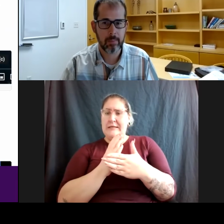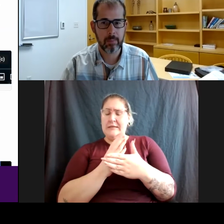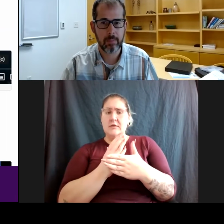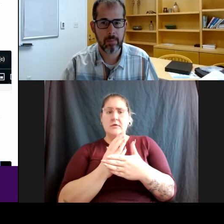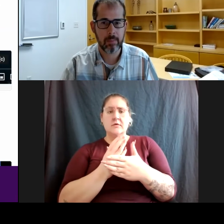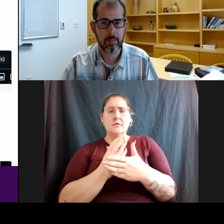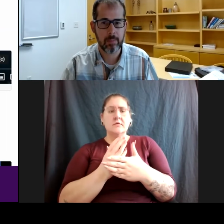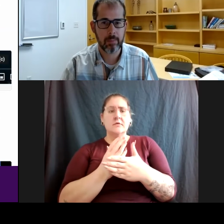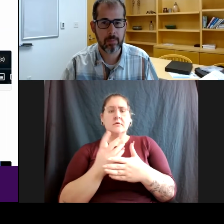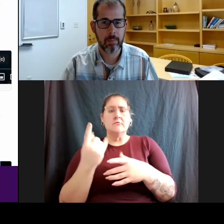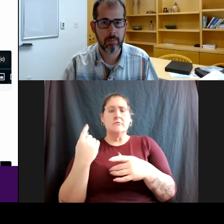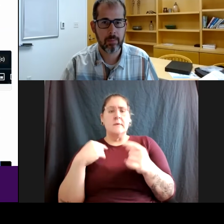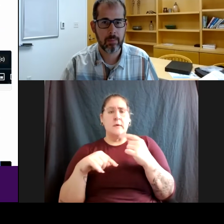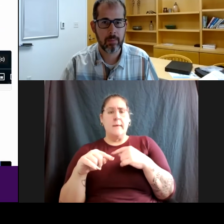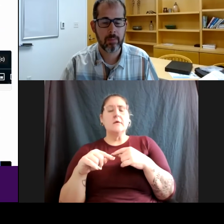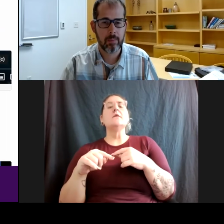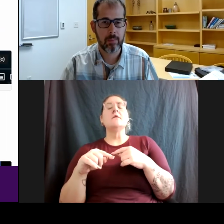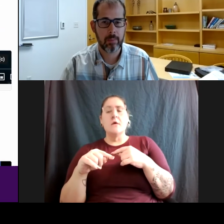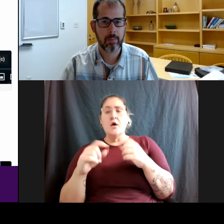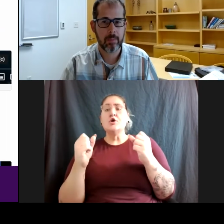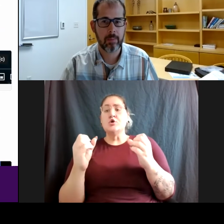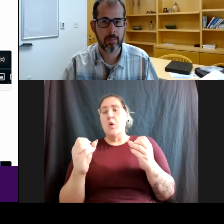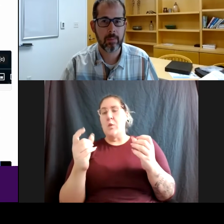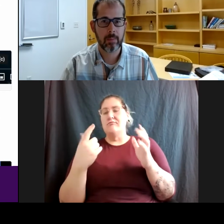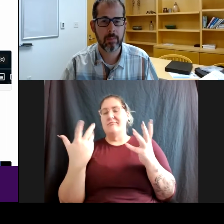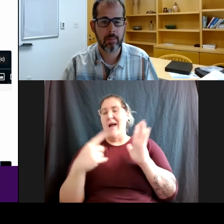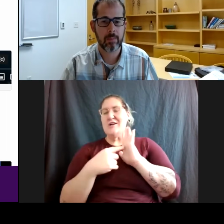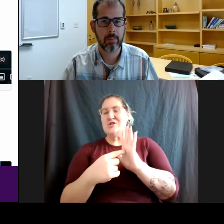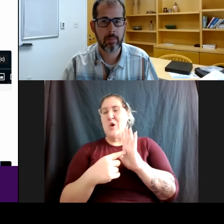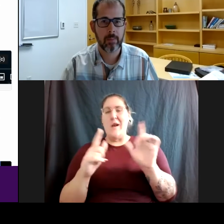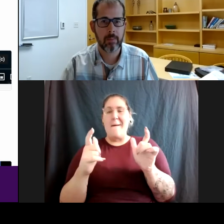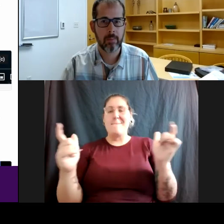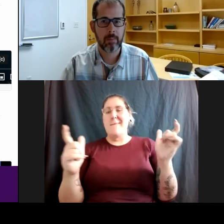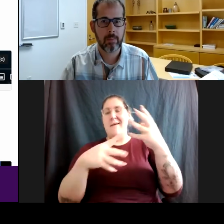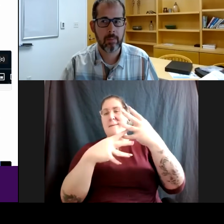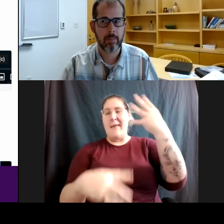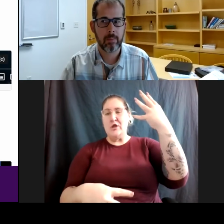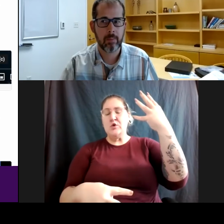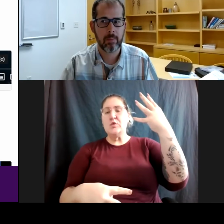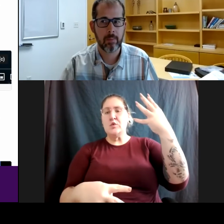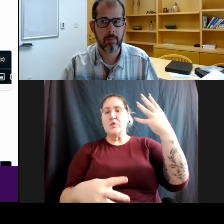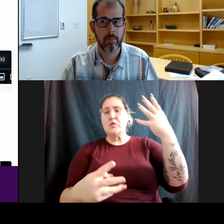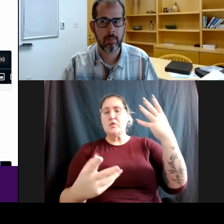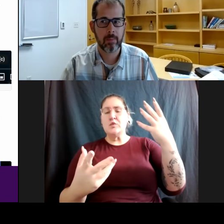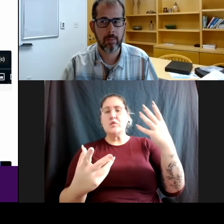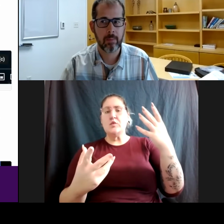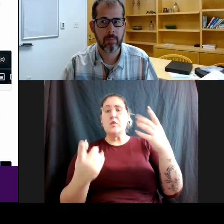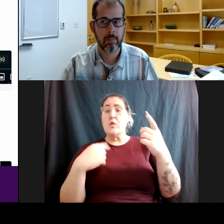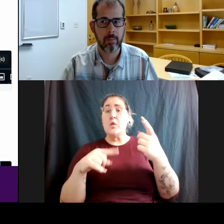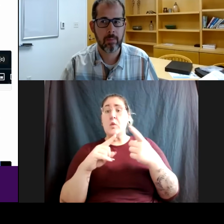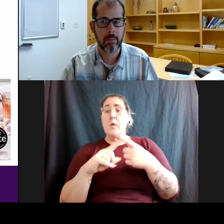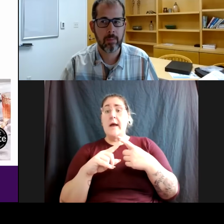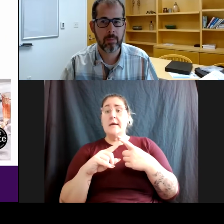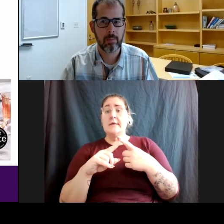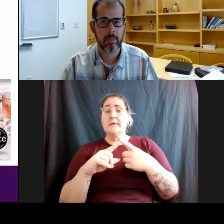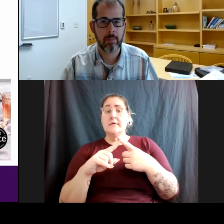this way. So, the mega menu that I showed you in the cooking website, where, when you